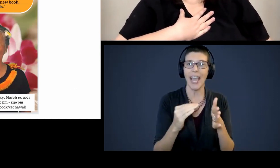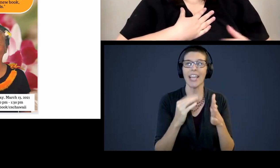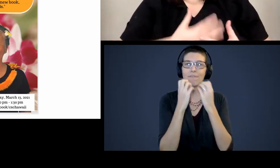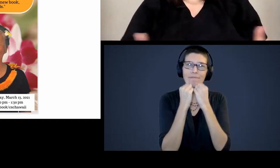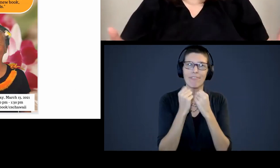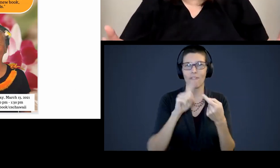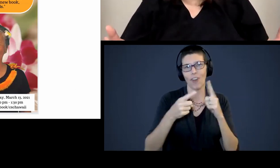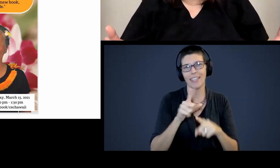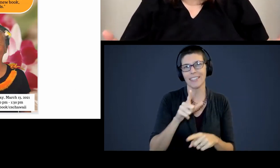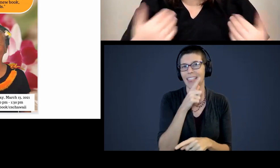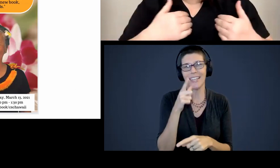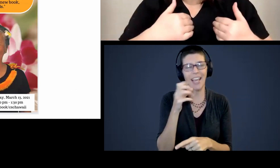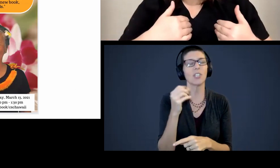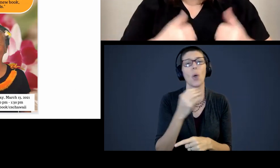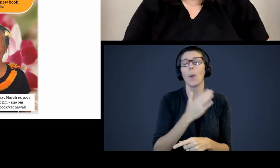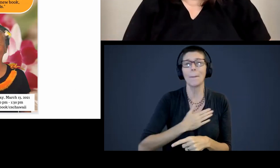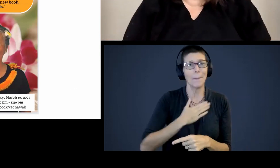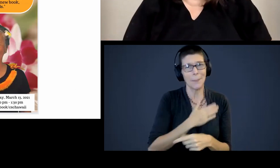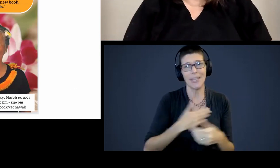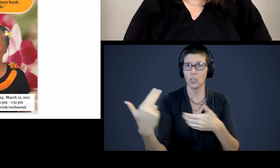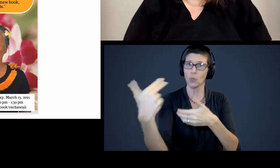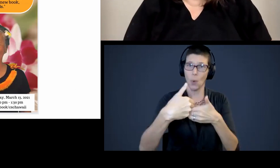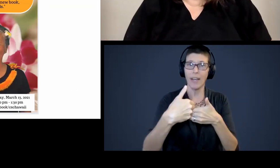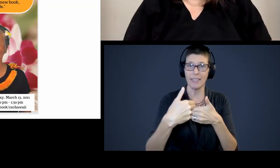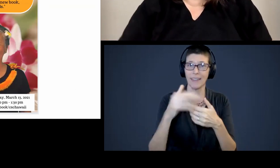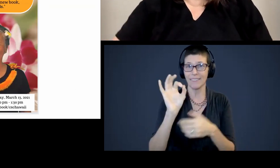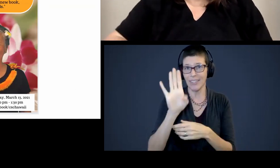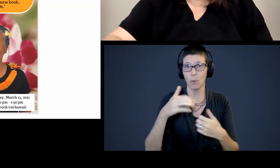So please feel free to share join us on Facebook Live at one o'clock.